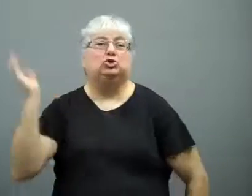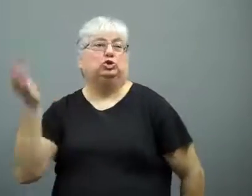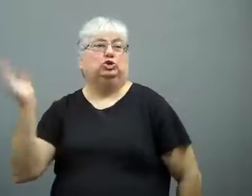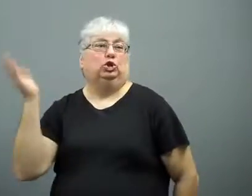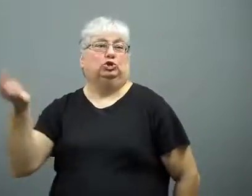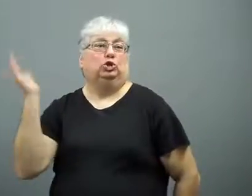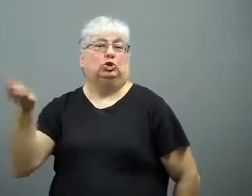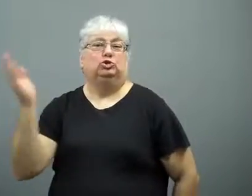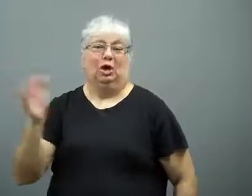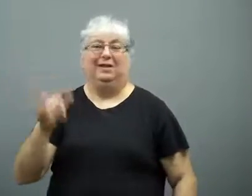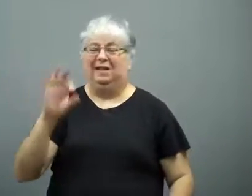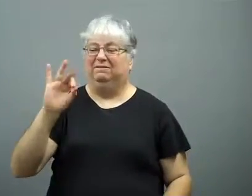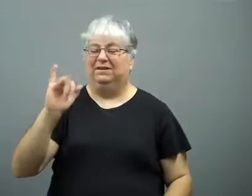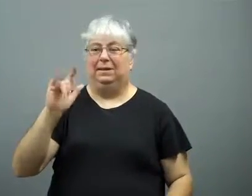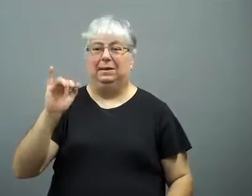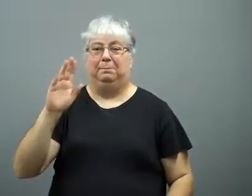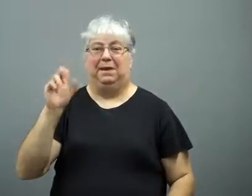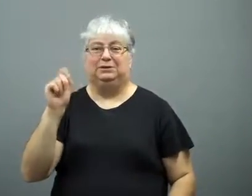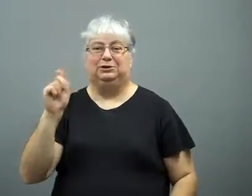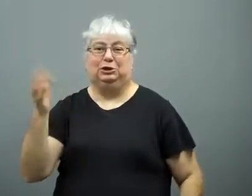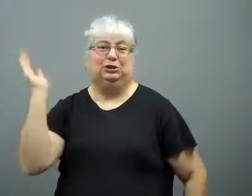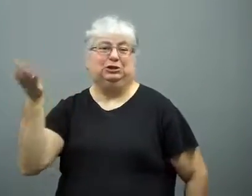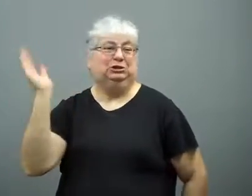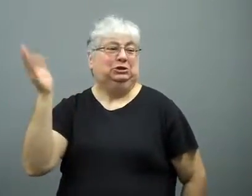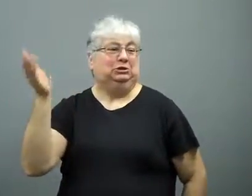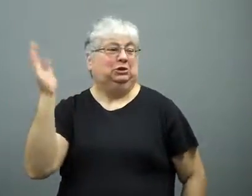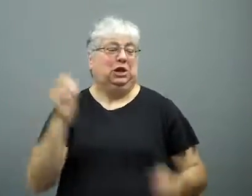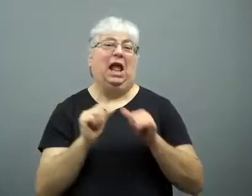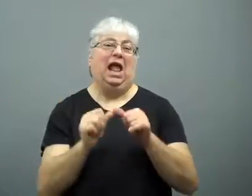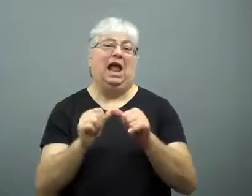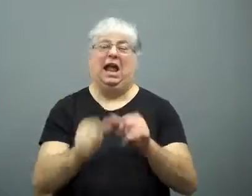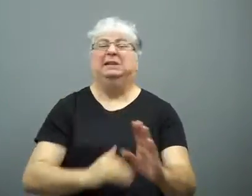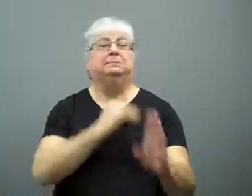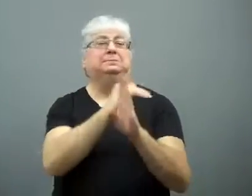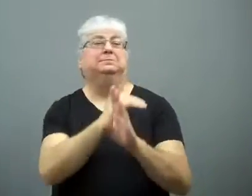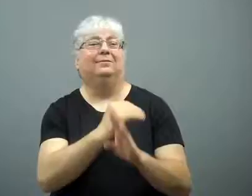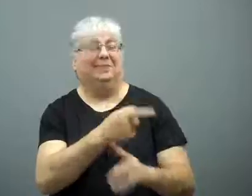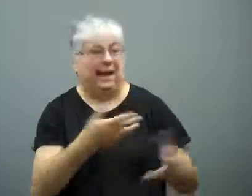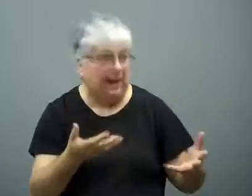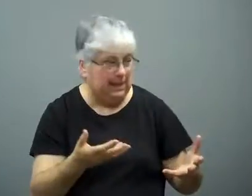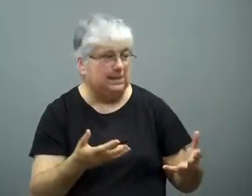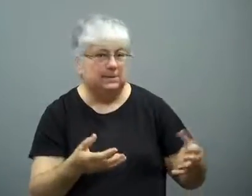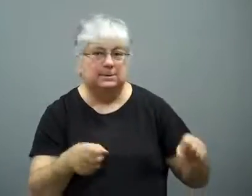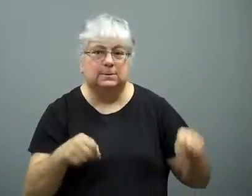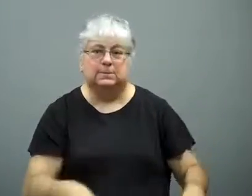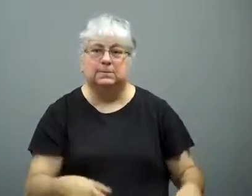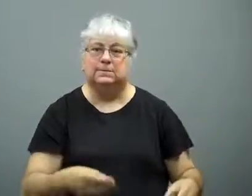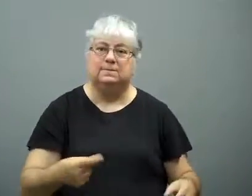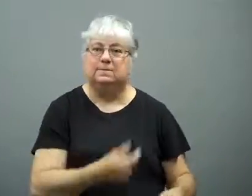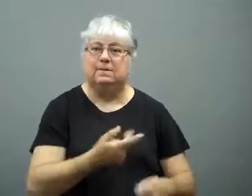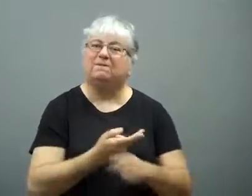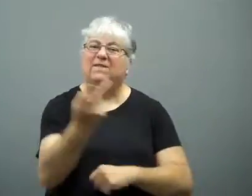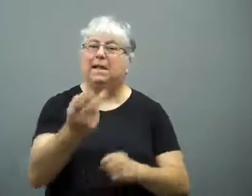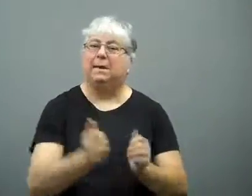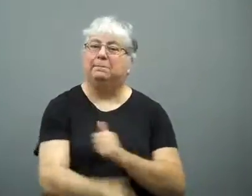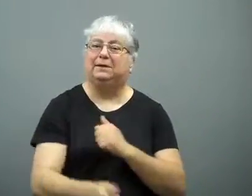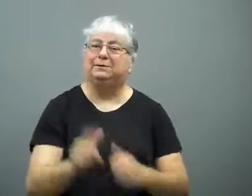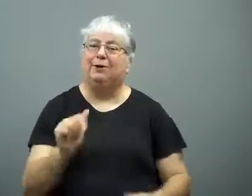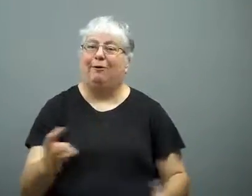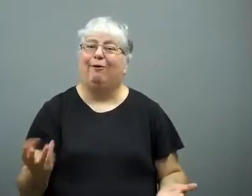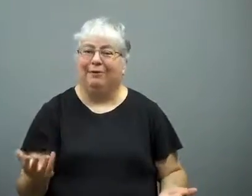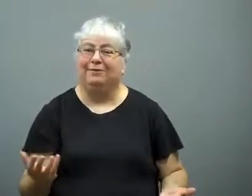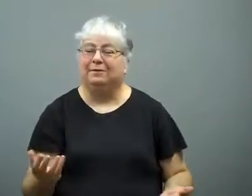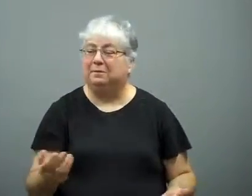talking and talking, or filibustering, until it is too late, and prevent the vote.